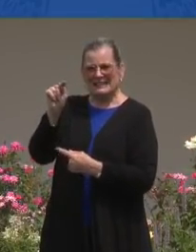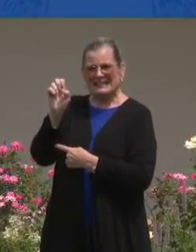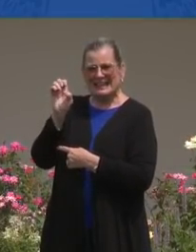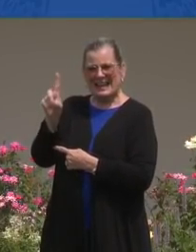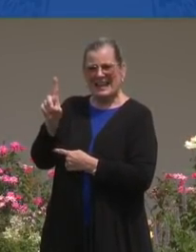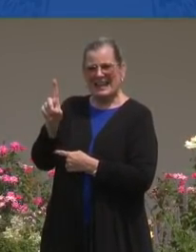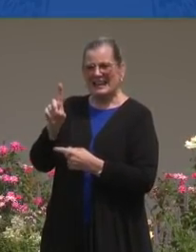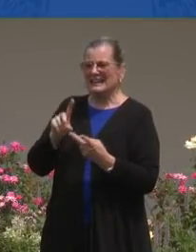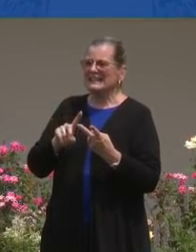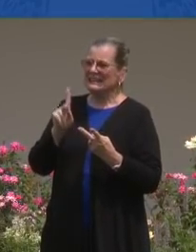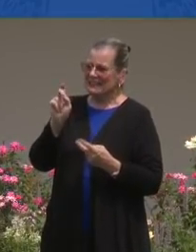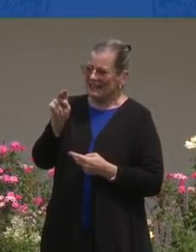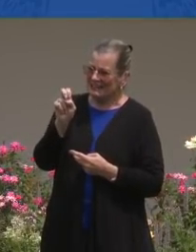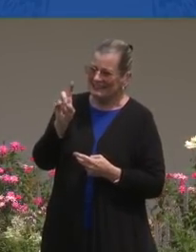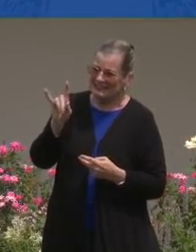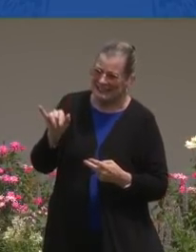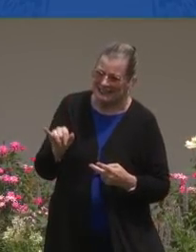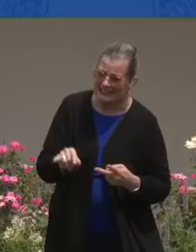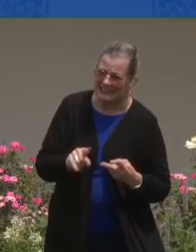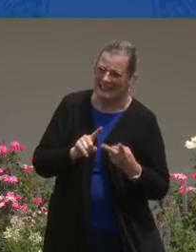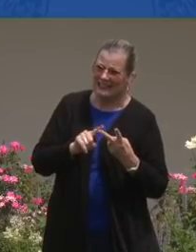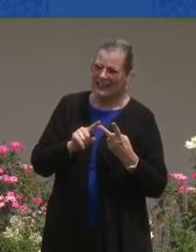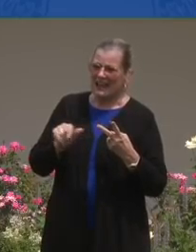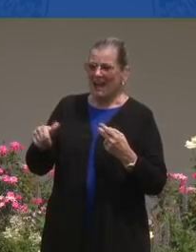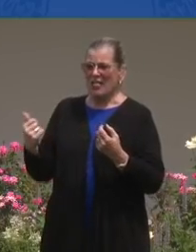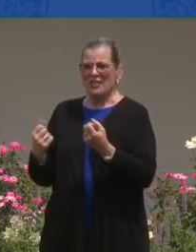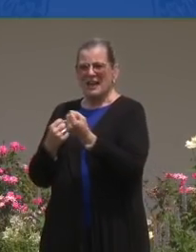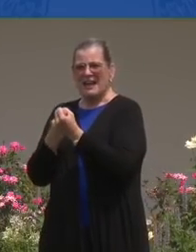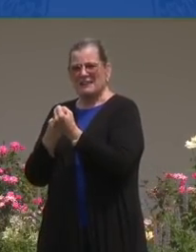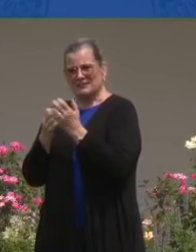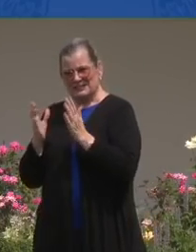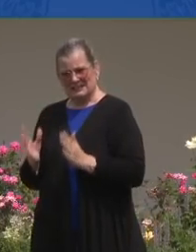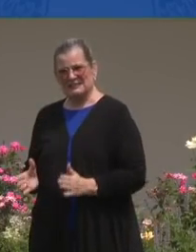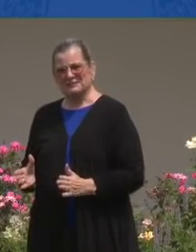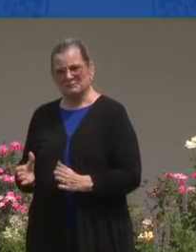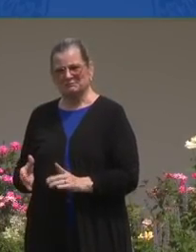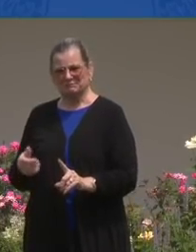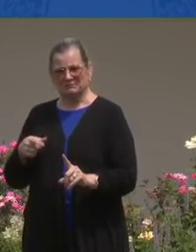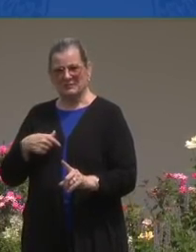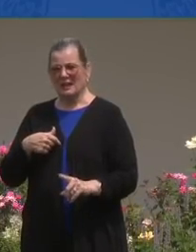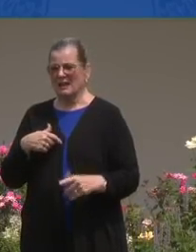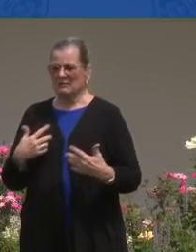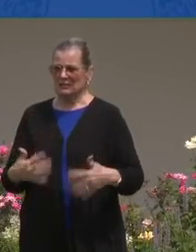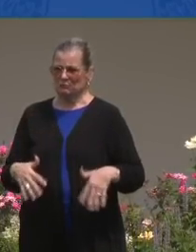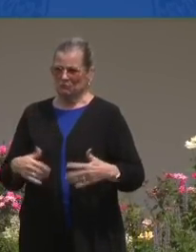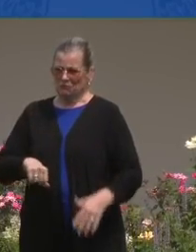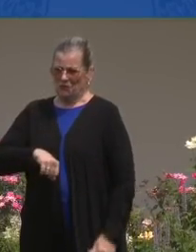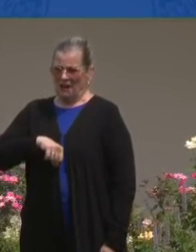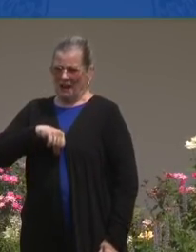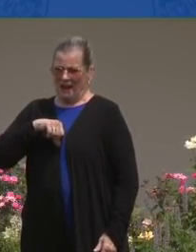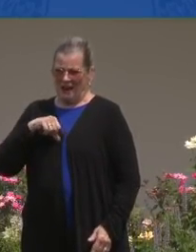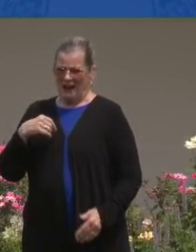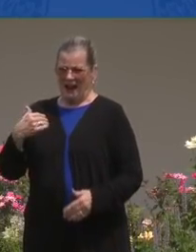I was enormously proud to be a co-sponsor of the ADA, as Pat Leahy was as well, if I'm not mistaken,